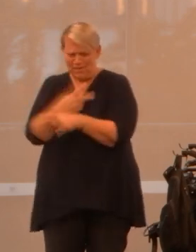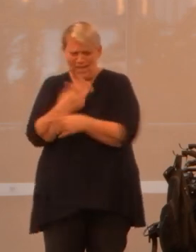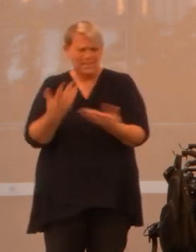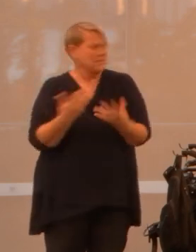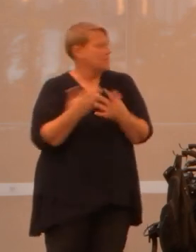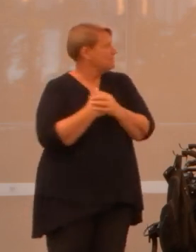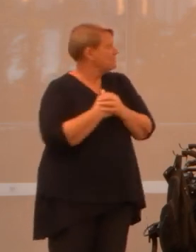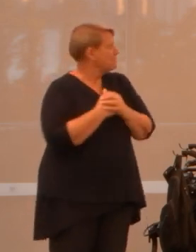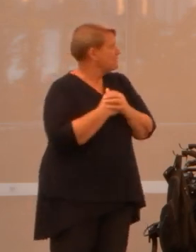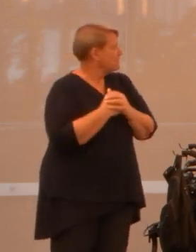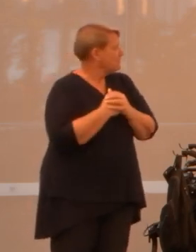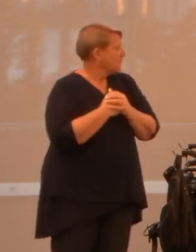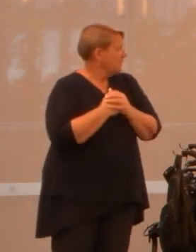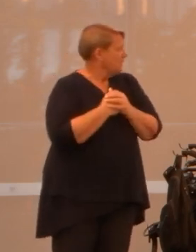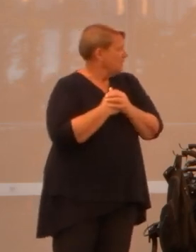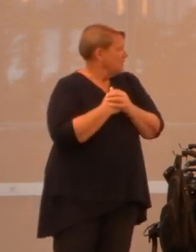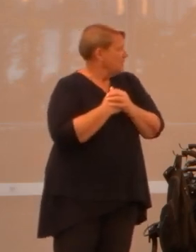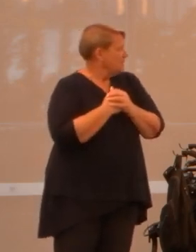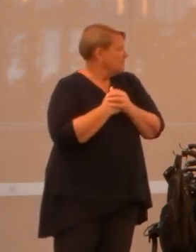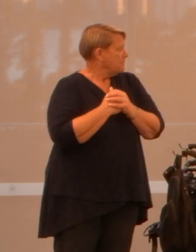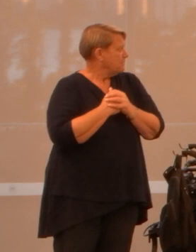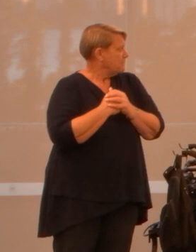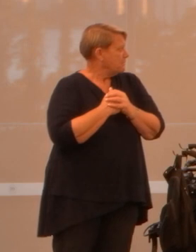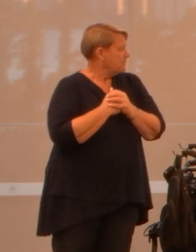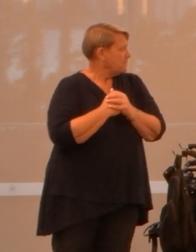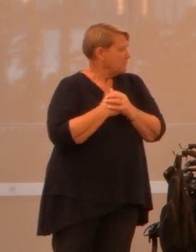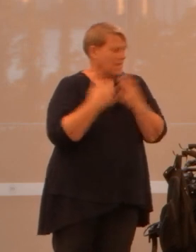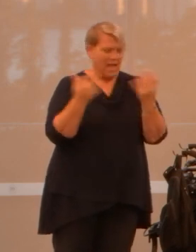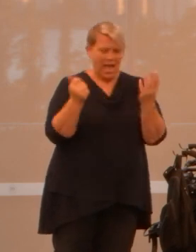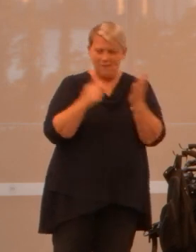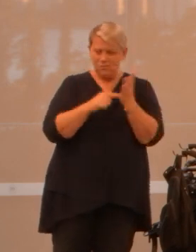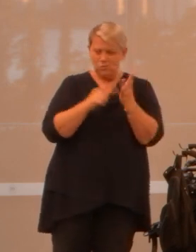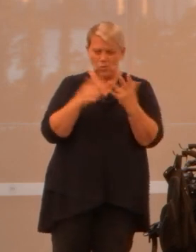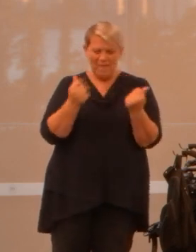There's heaps of sites, they just have to be easy to use.